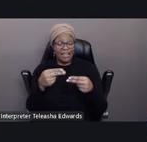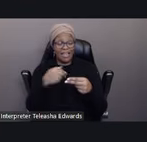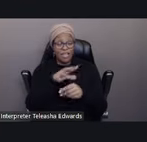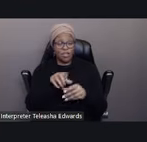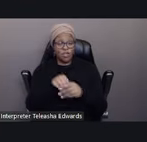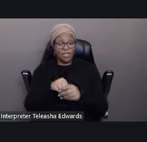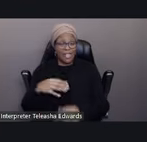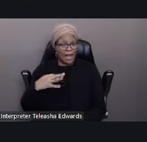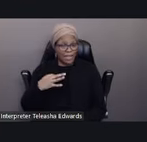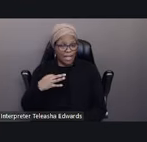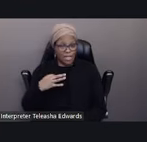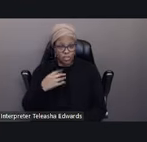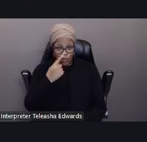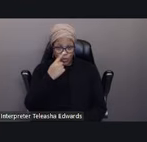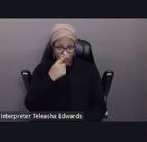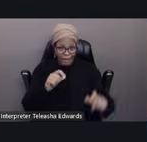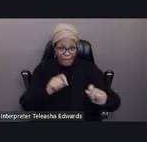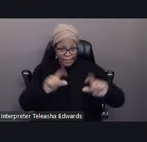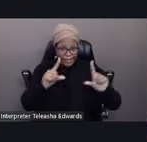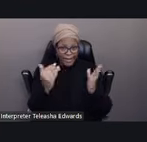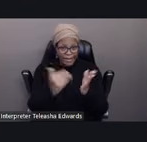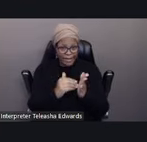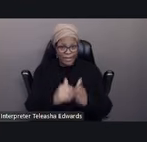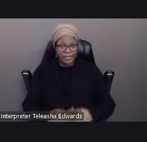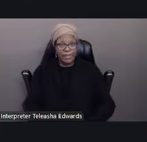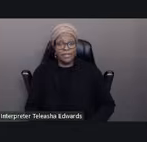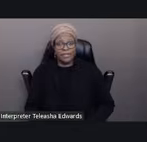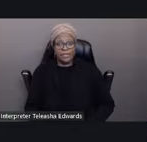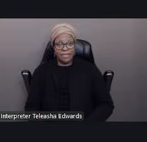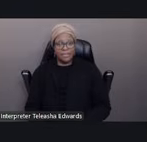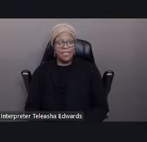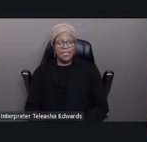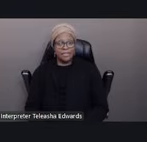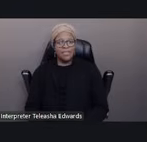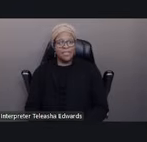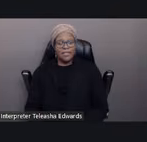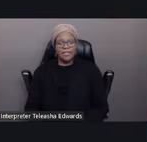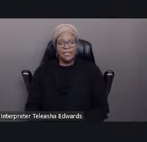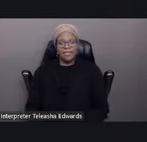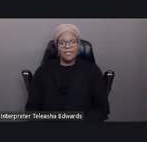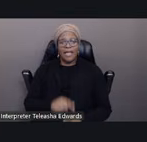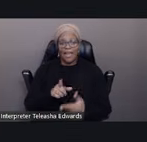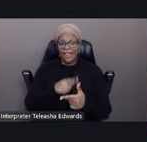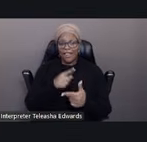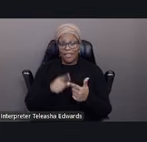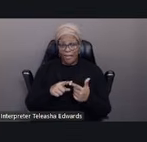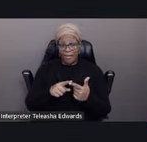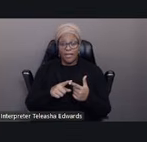can we put that back up? And then while we're doing that, uh the next question,